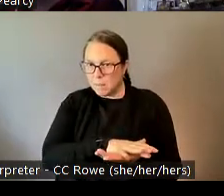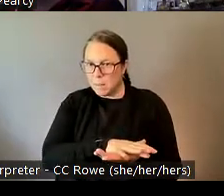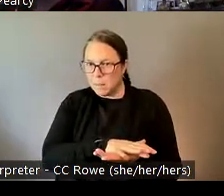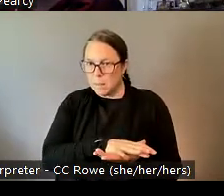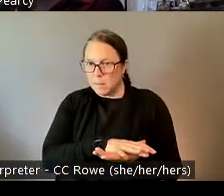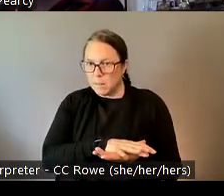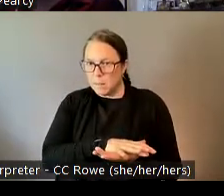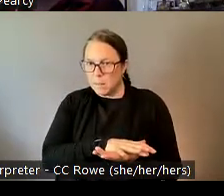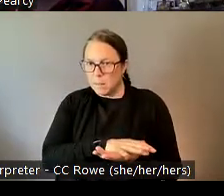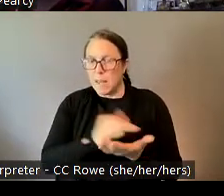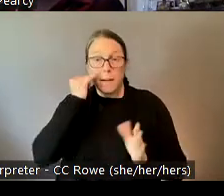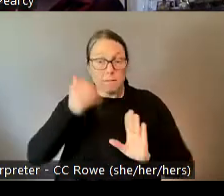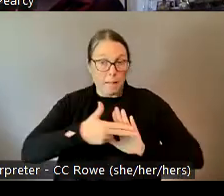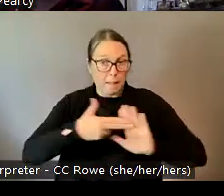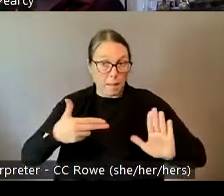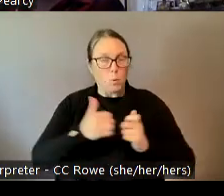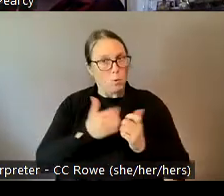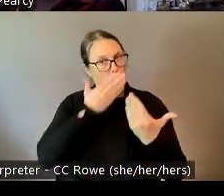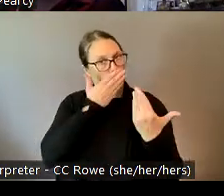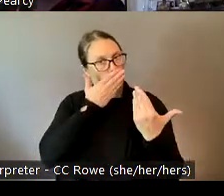labeled with meaningful display text,